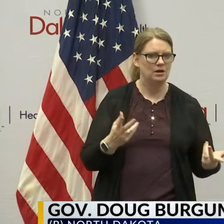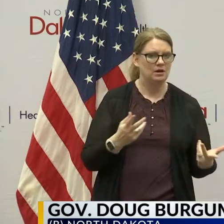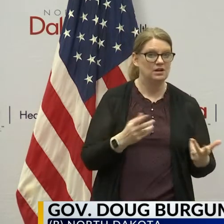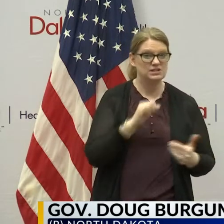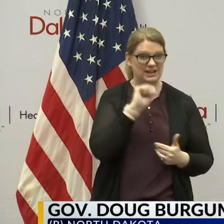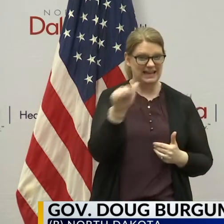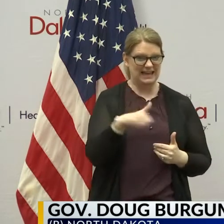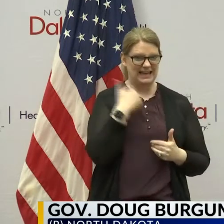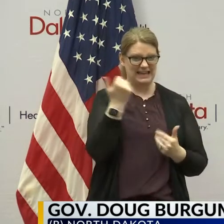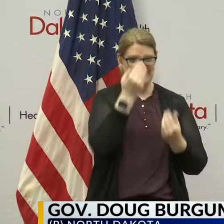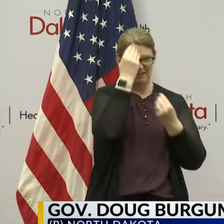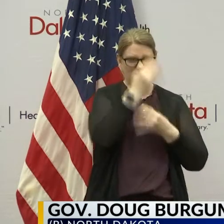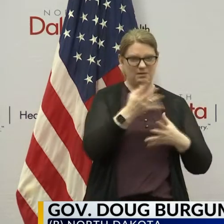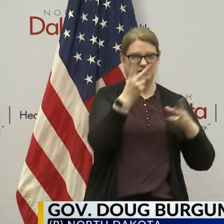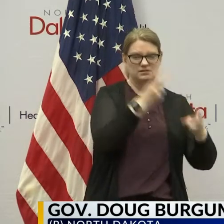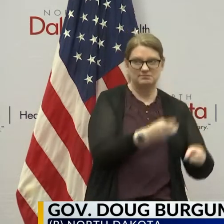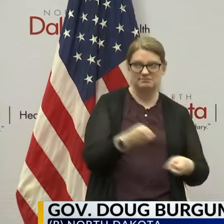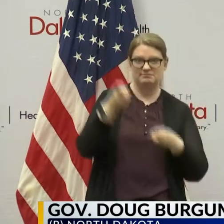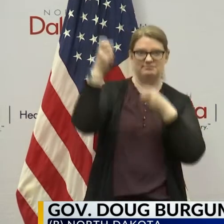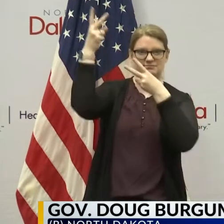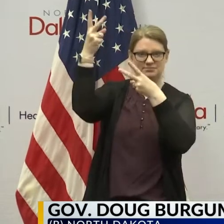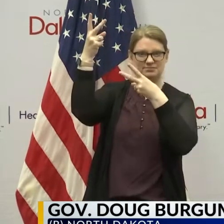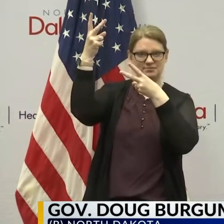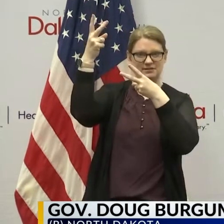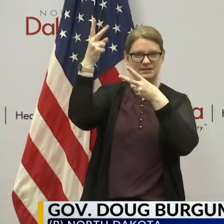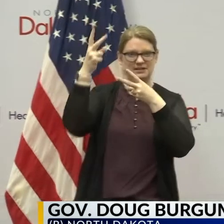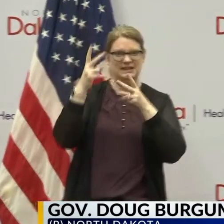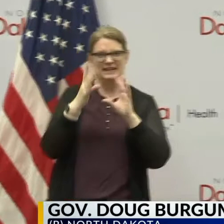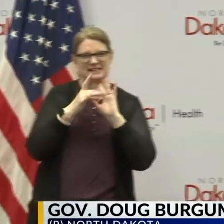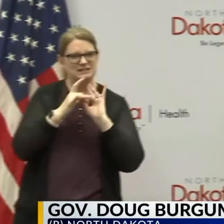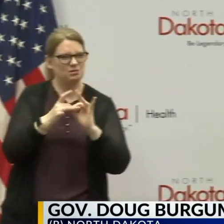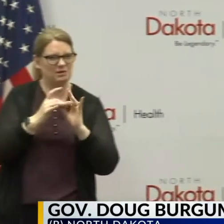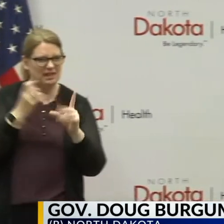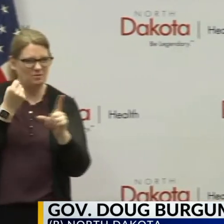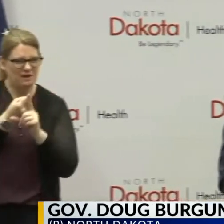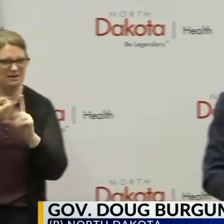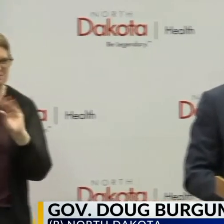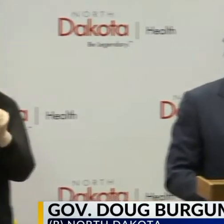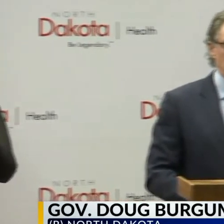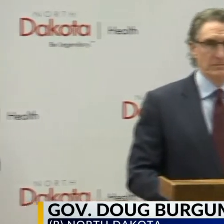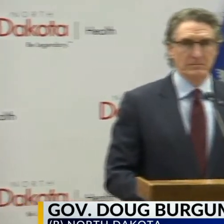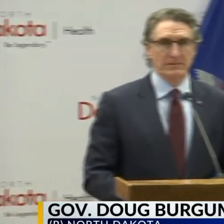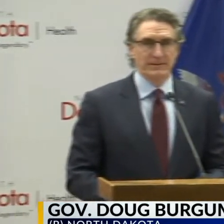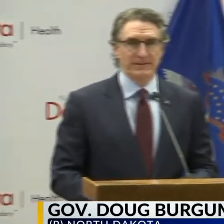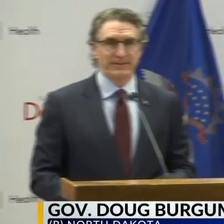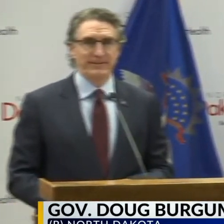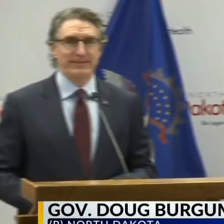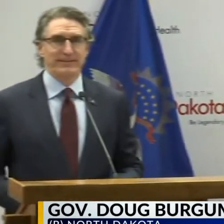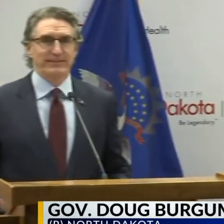APP CREATES A RANDOM NUMBER A 36 DIGIT RANDOM NUMBER AND ANY DATA THAT GETS SENT TO THE